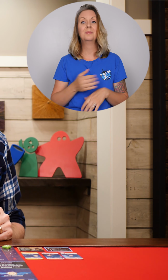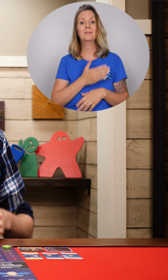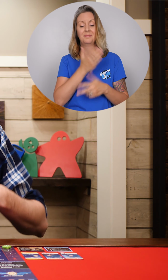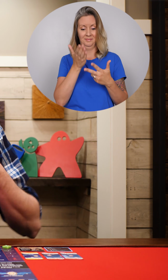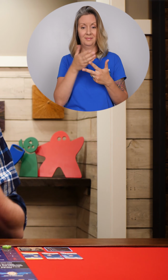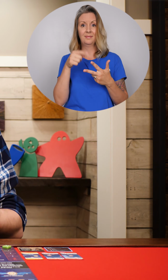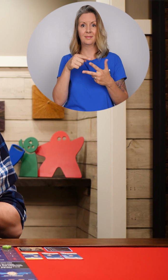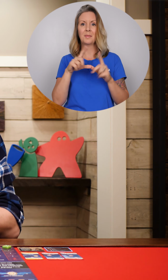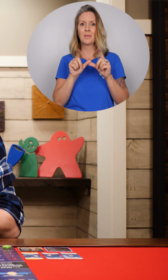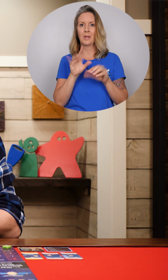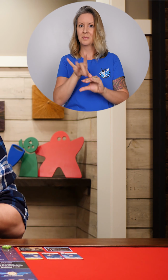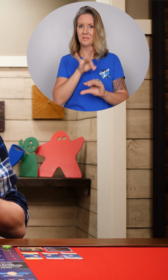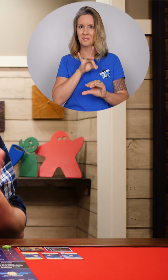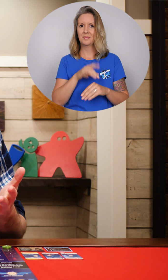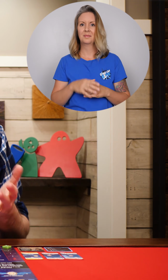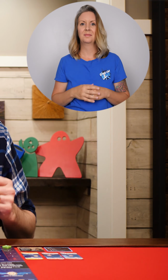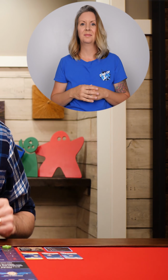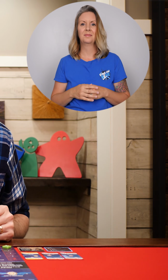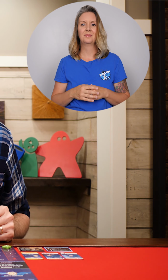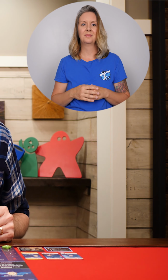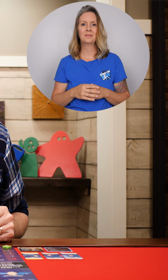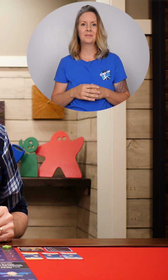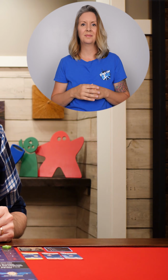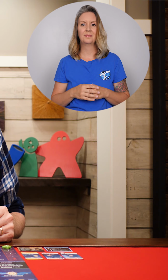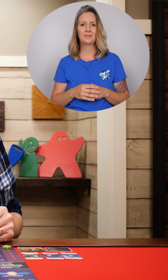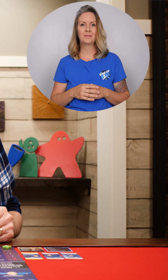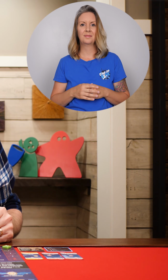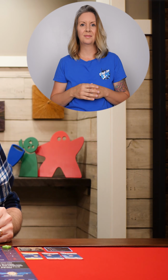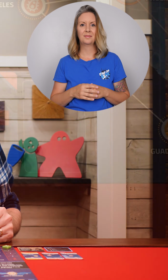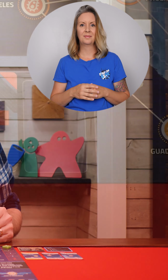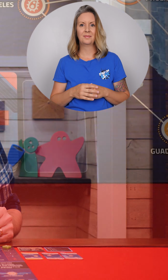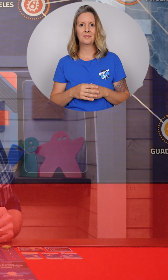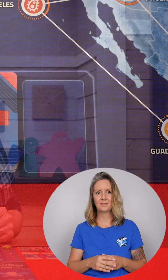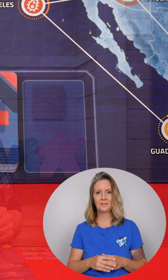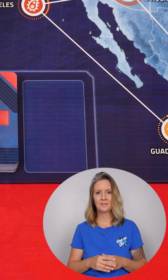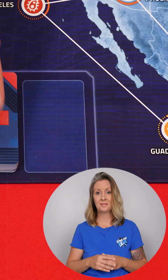actions, it’s time to move to the second step of the turn, drawing cards. Here you